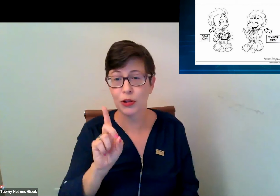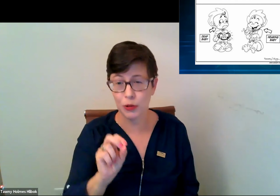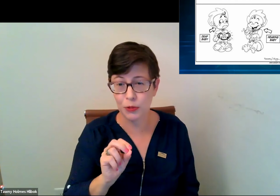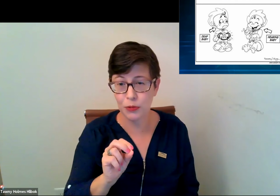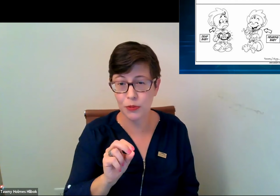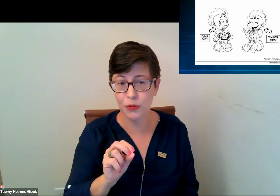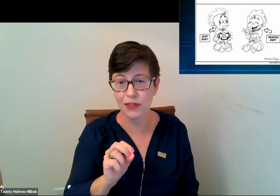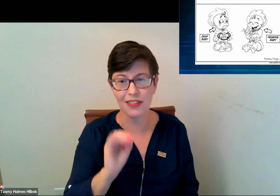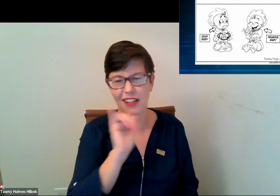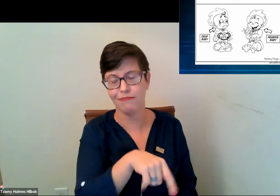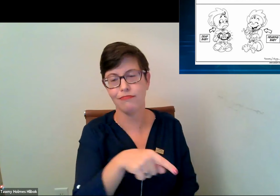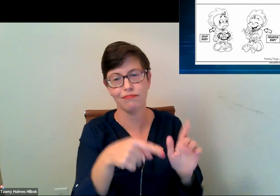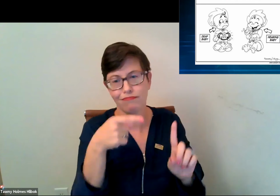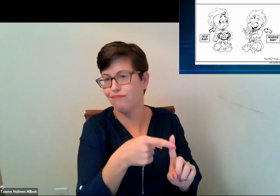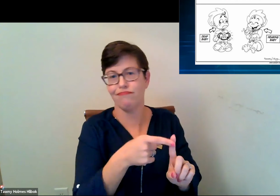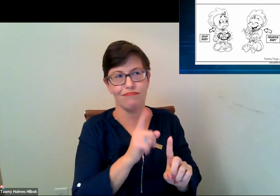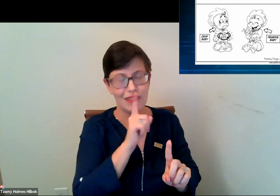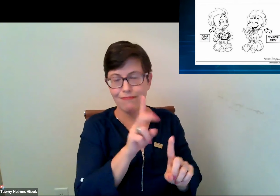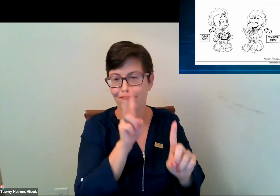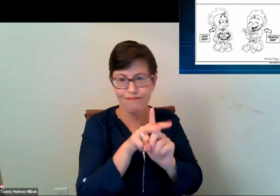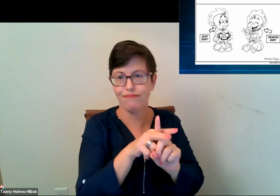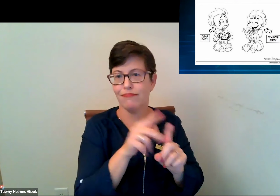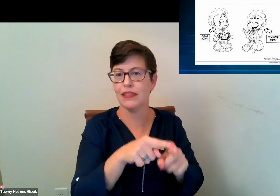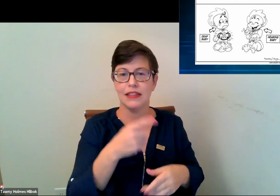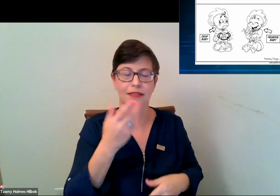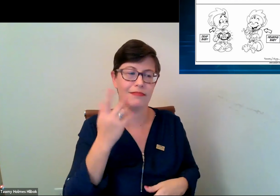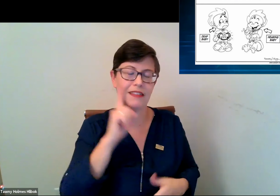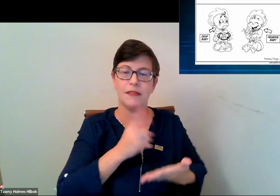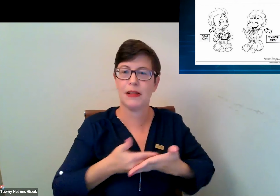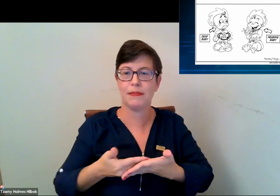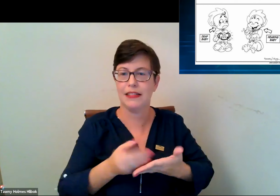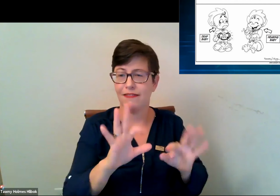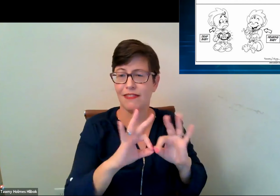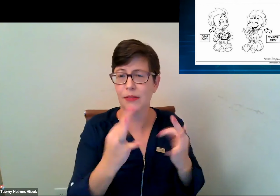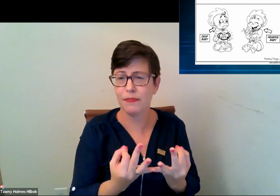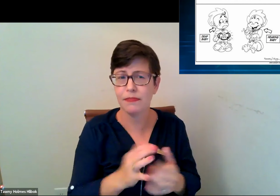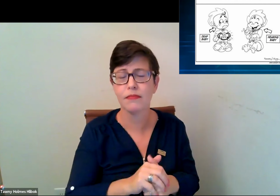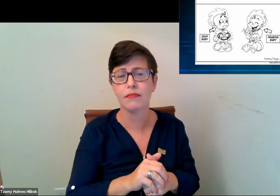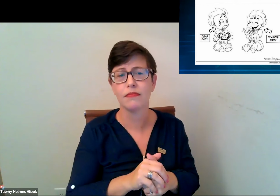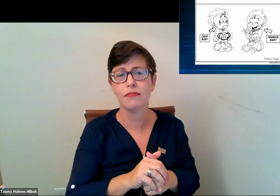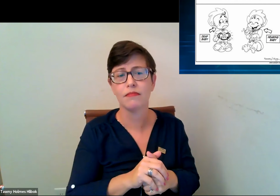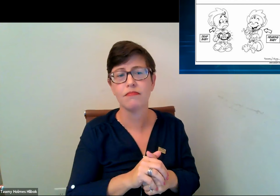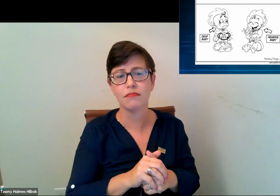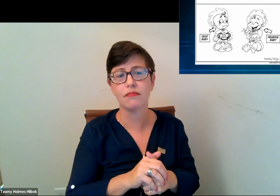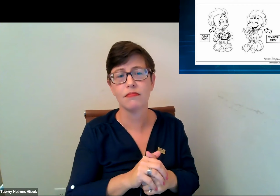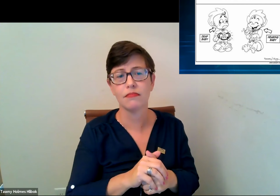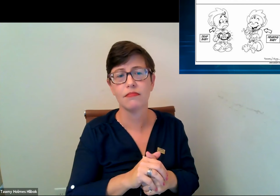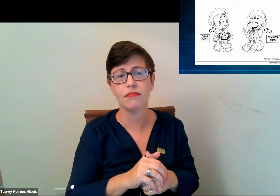And she is showing the effects of access to sign language and the application to babies and families.